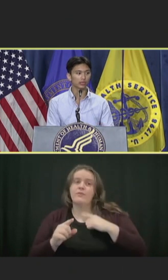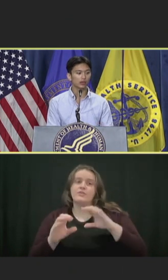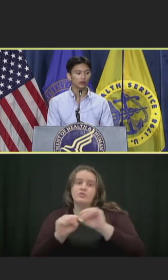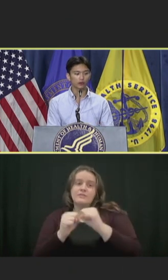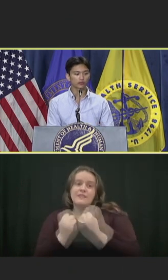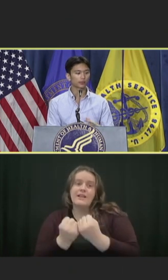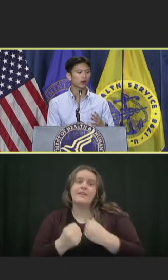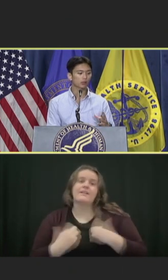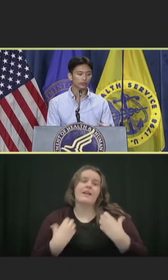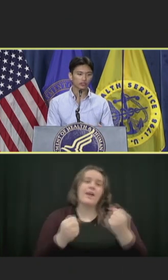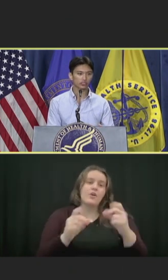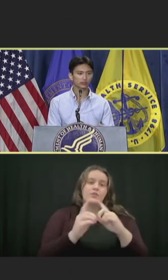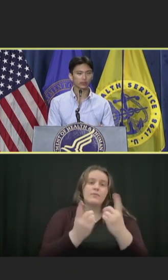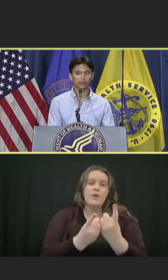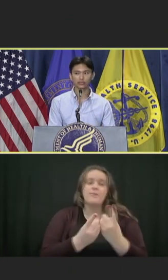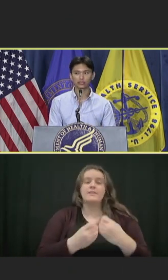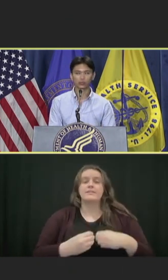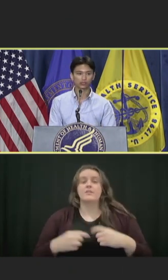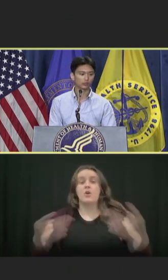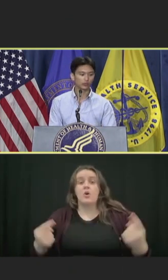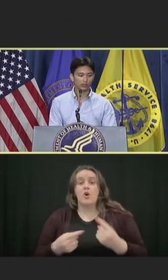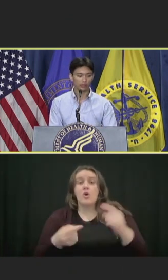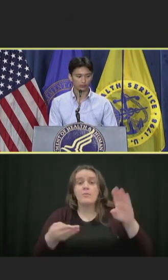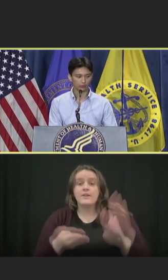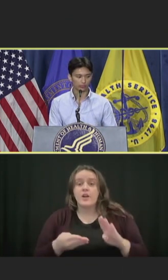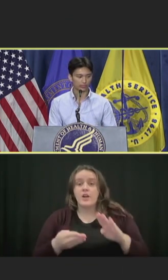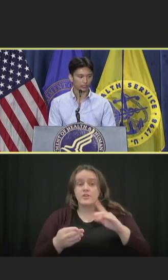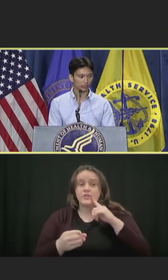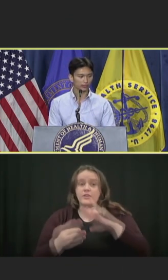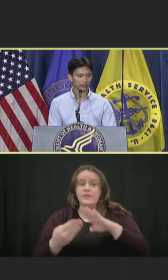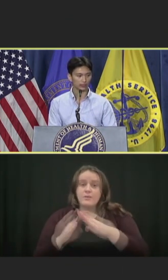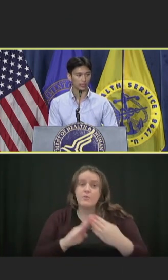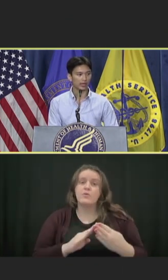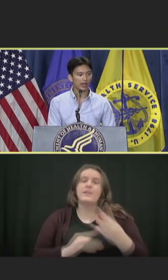folks from the harm reduction space, as well as community-based organizations.